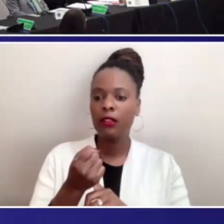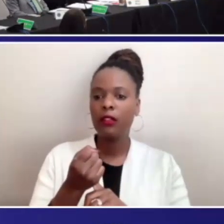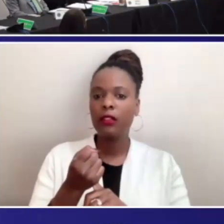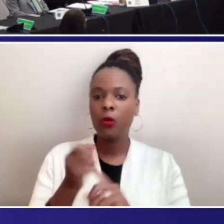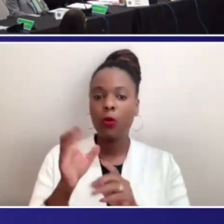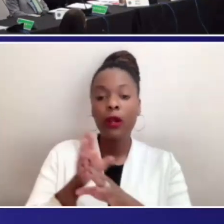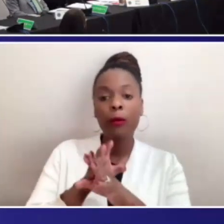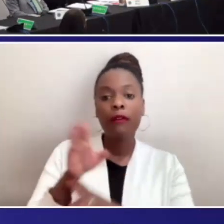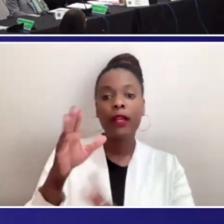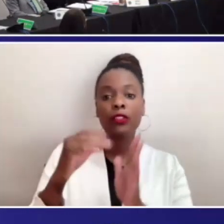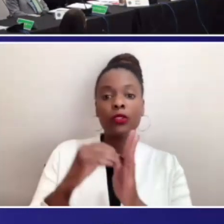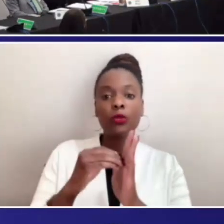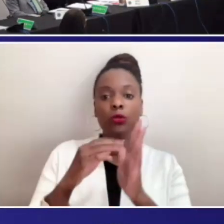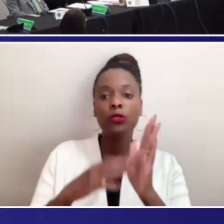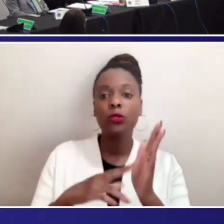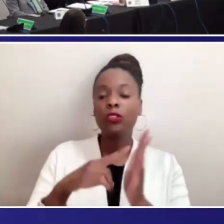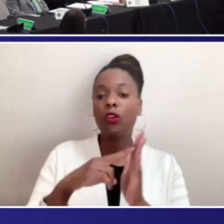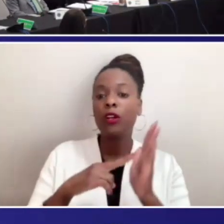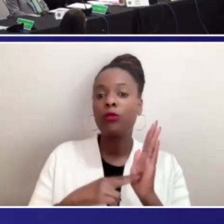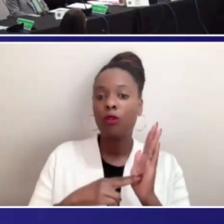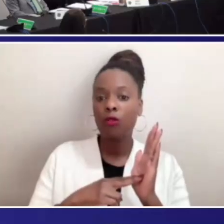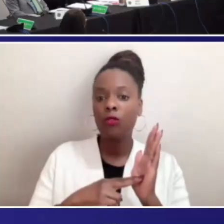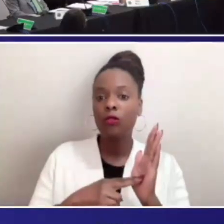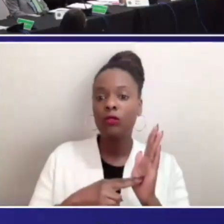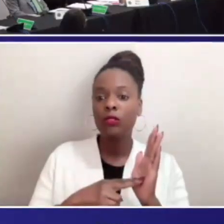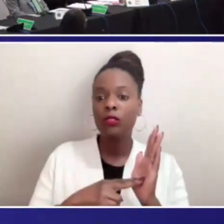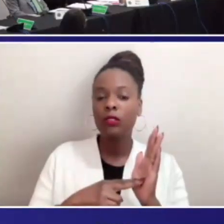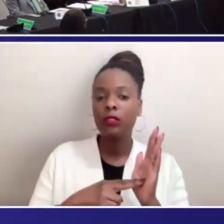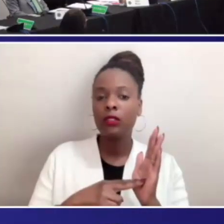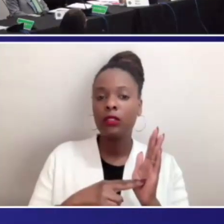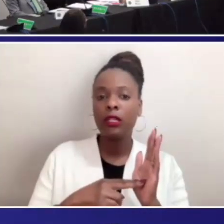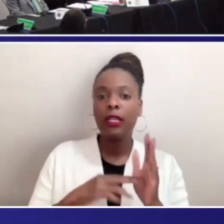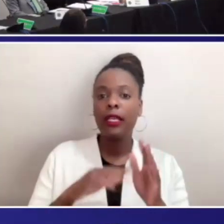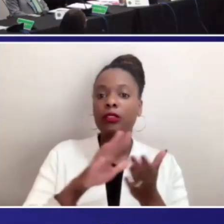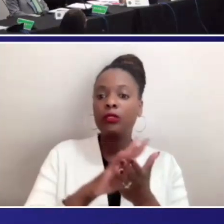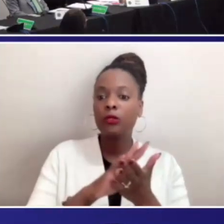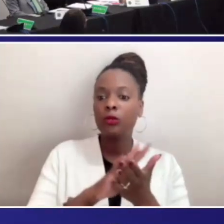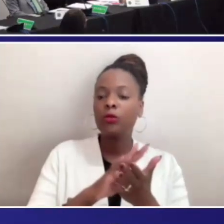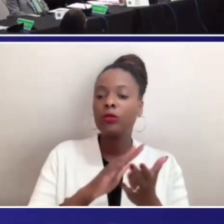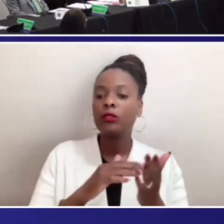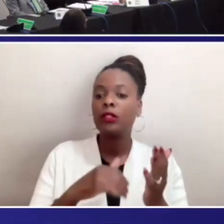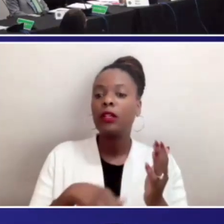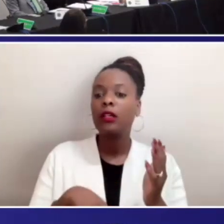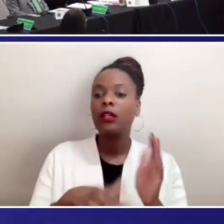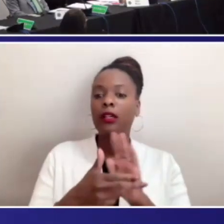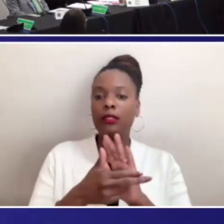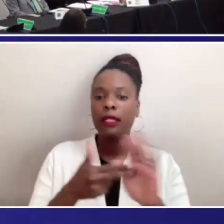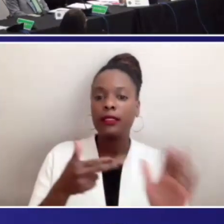students are enrolled in schools designated in IPEDS that are or are not professional